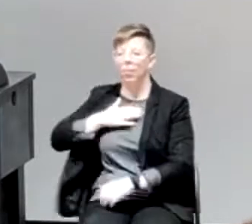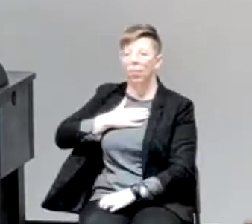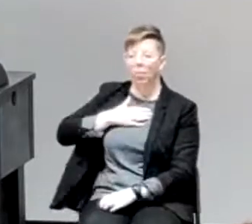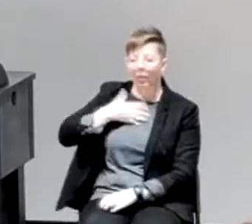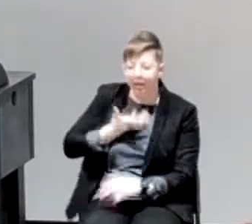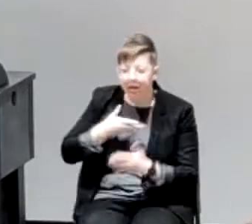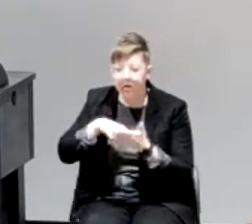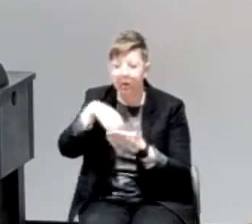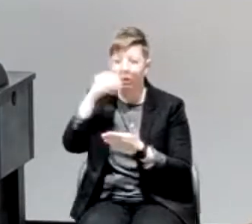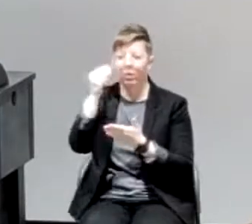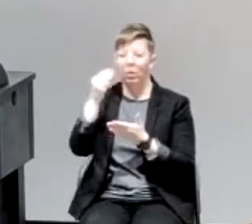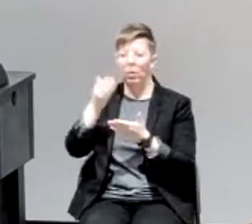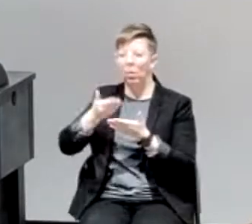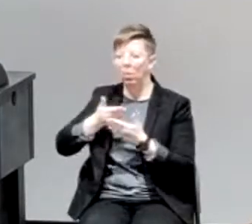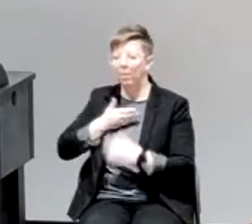proportion proportion